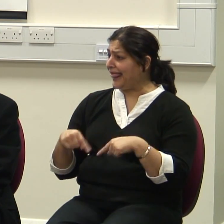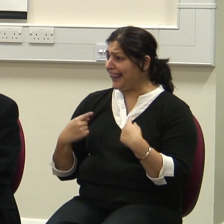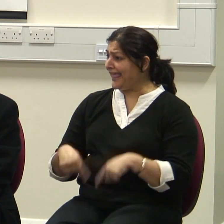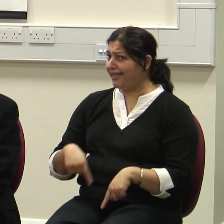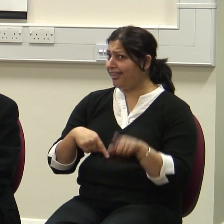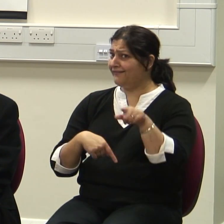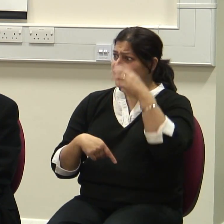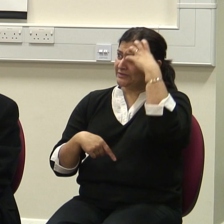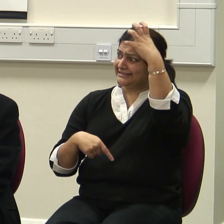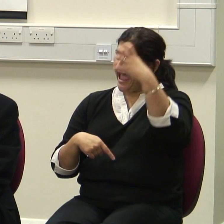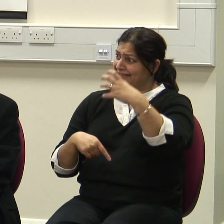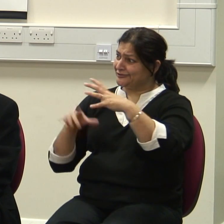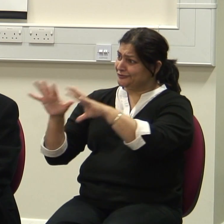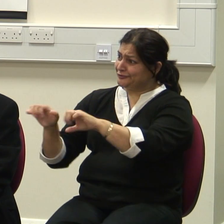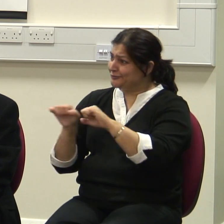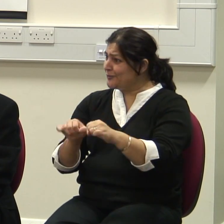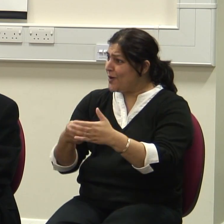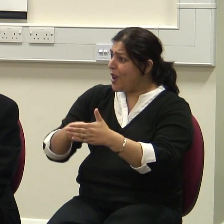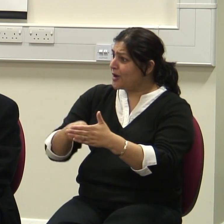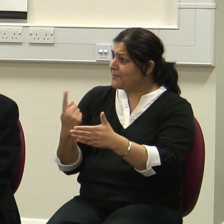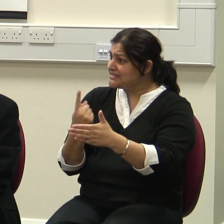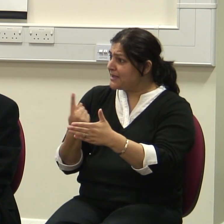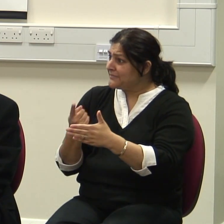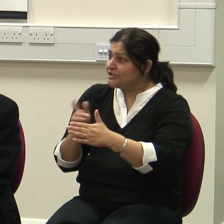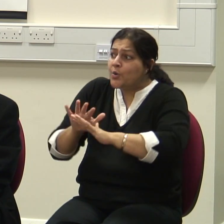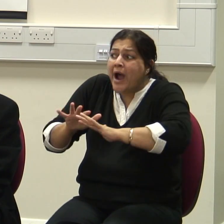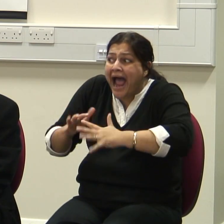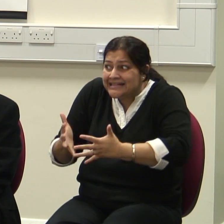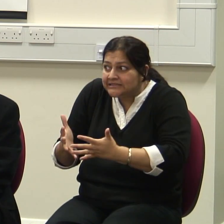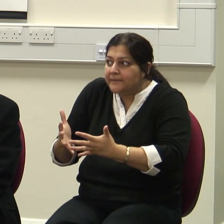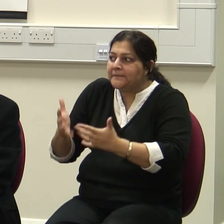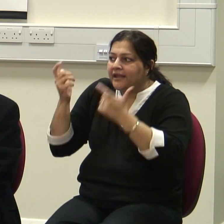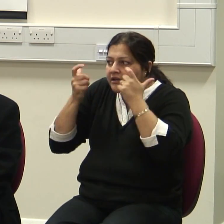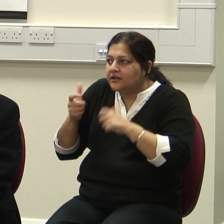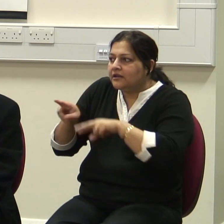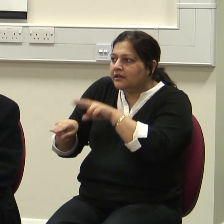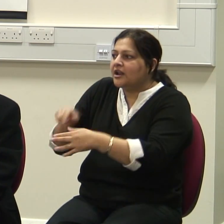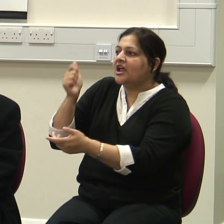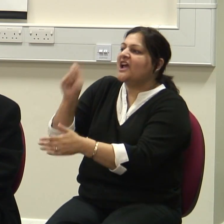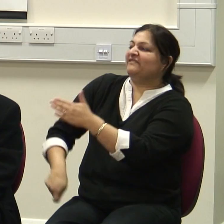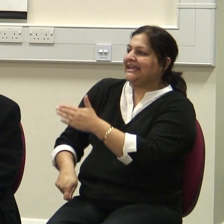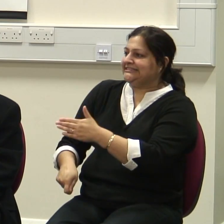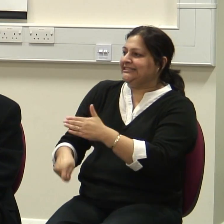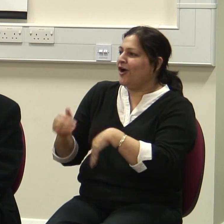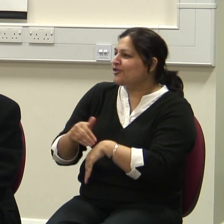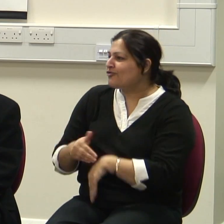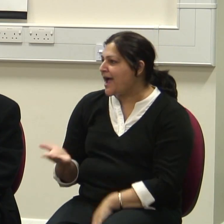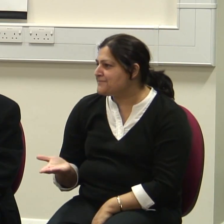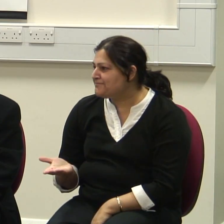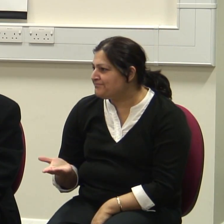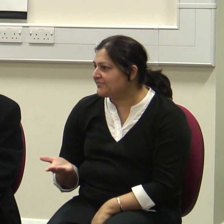up anyone who has not been duly convicted of a crime. Thank god, this is the rule of